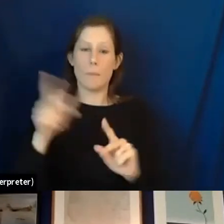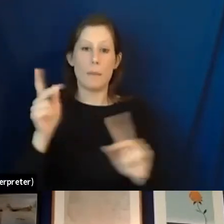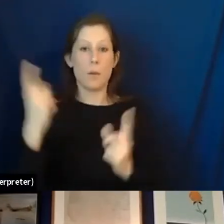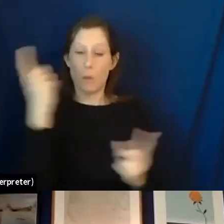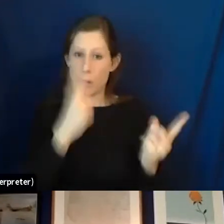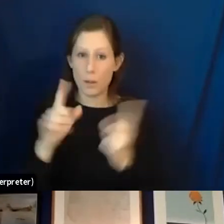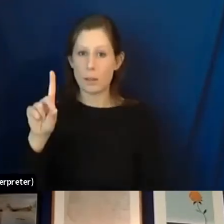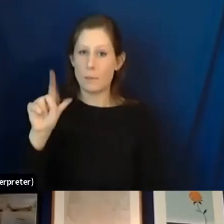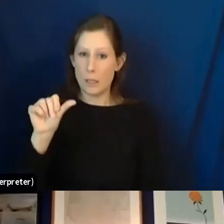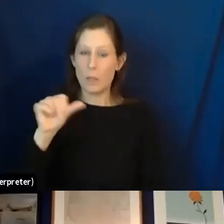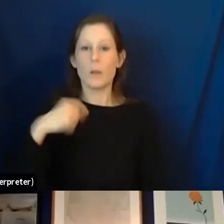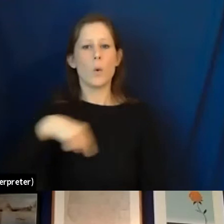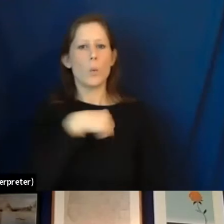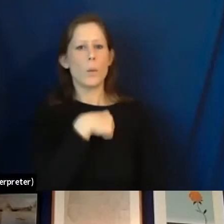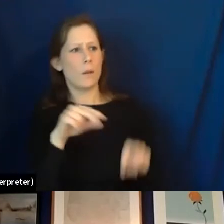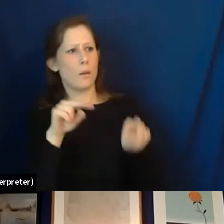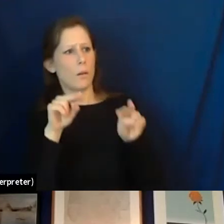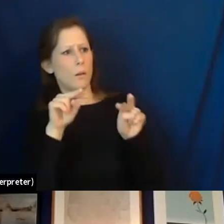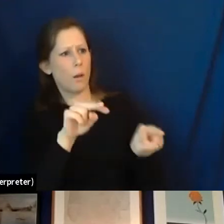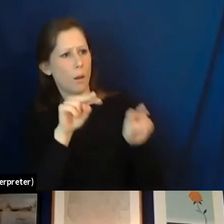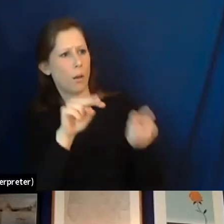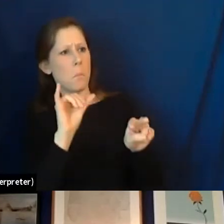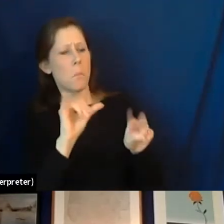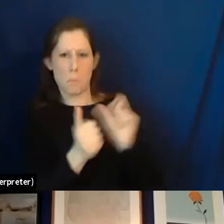you know we would look at things and it would be mostly white representation when we were